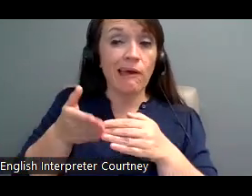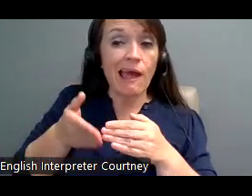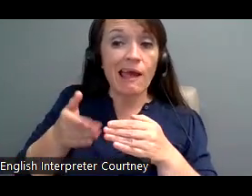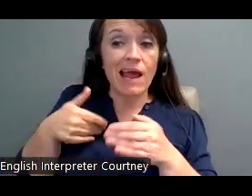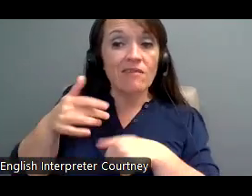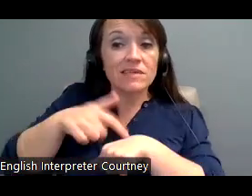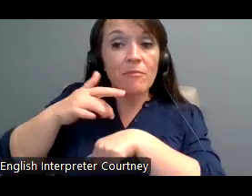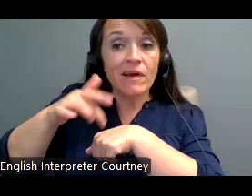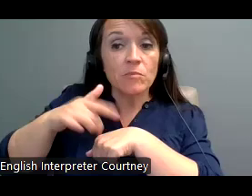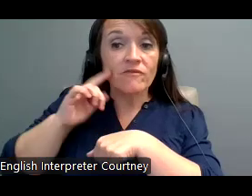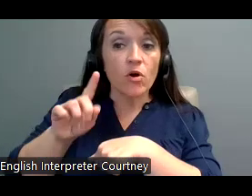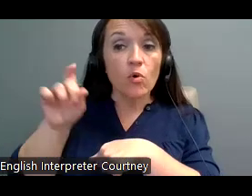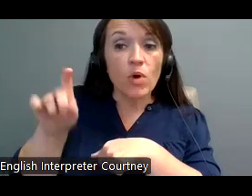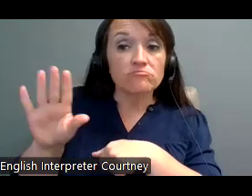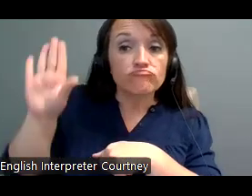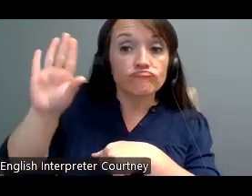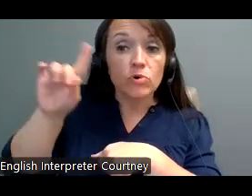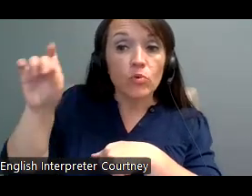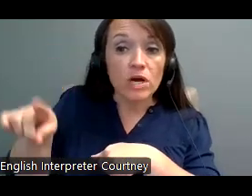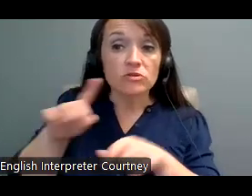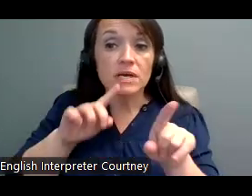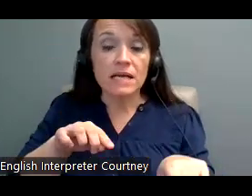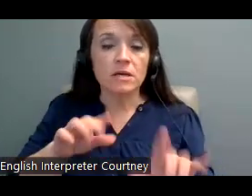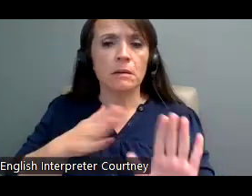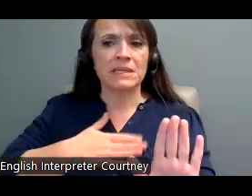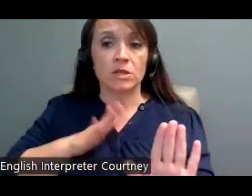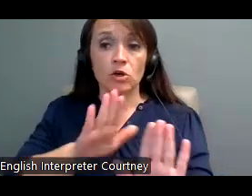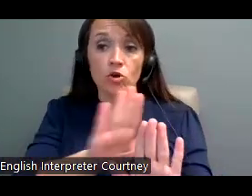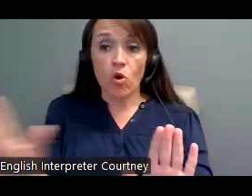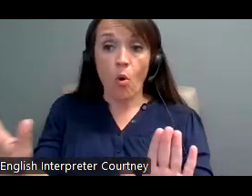session, we ask that you do not share any personal, identifying information during